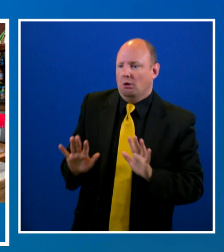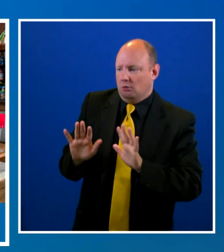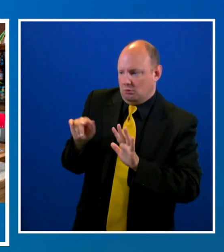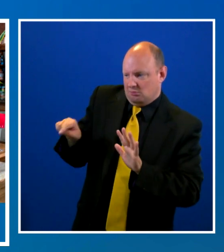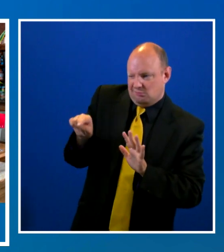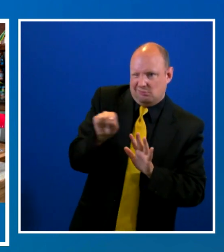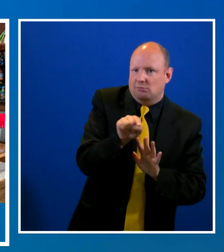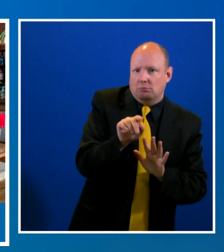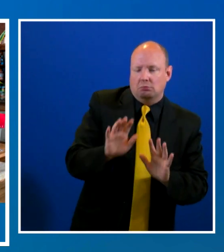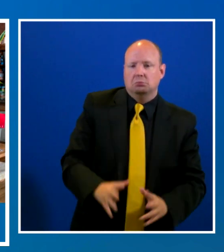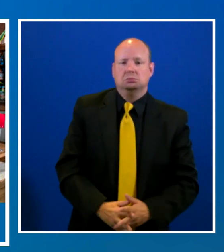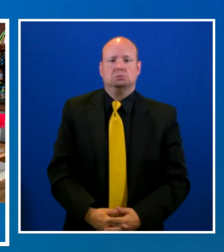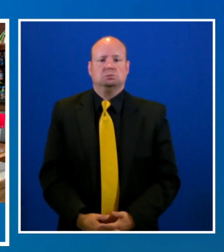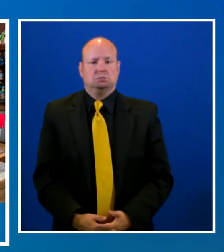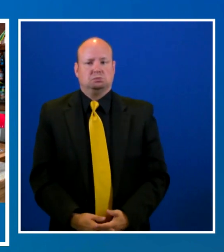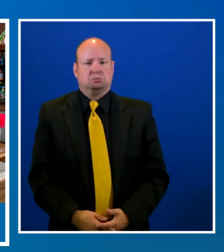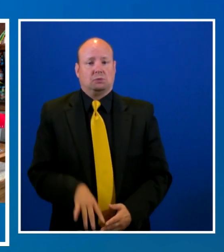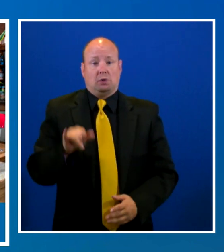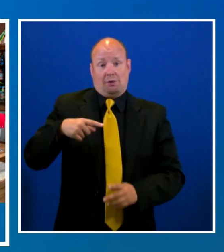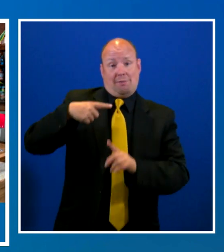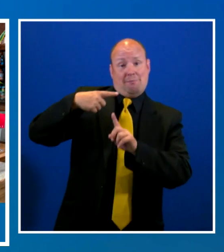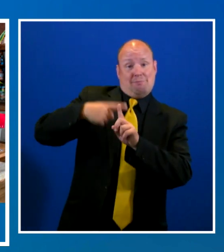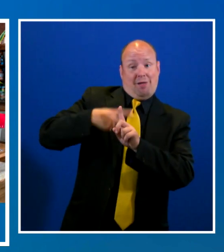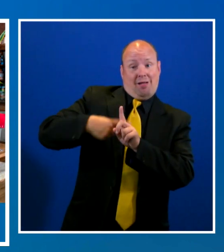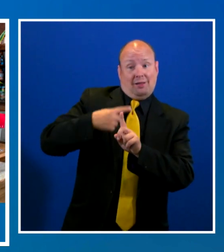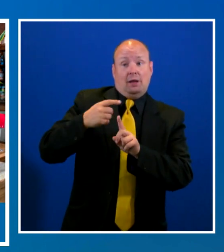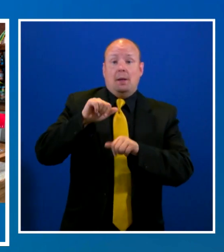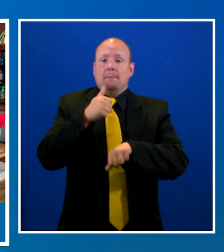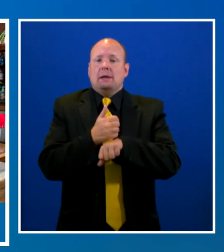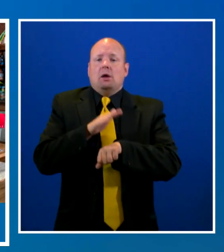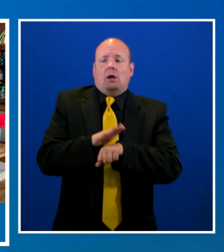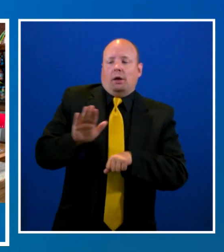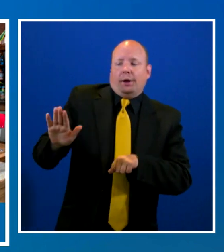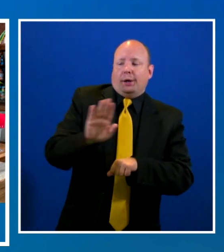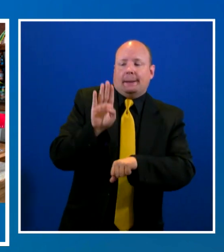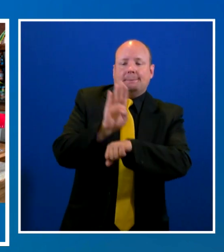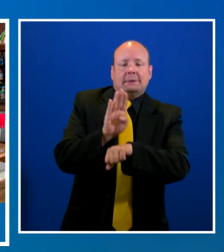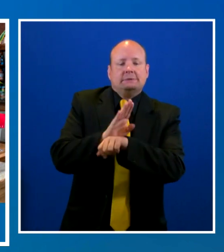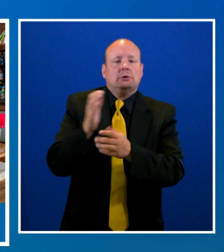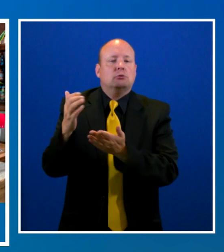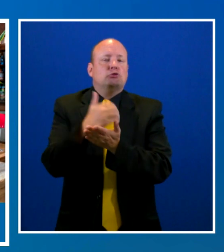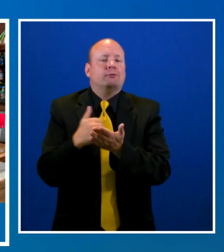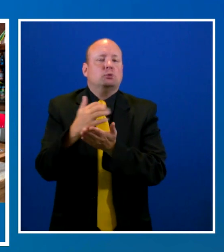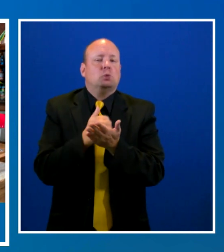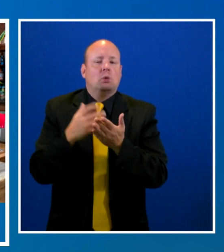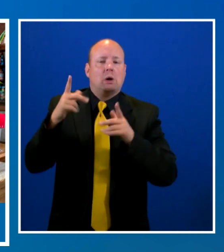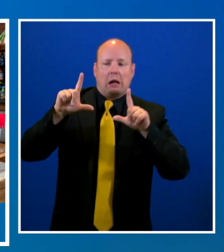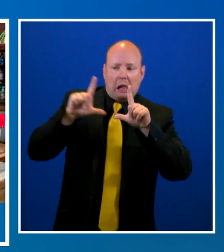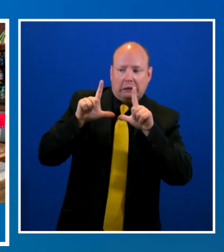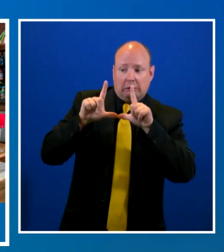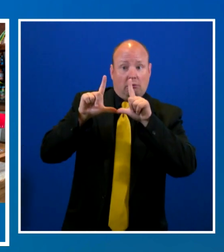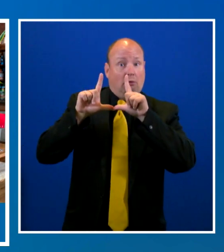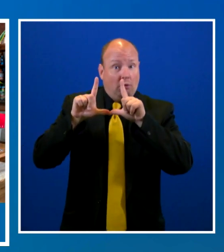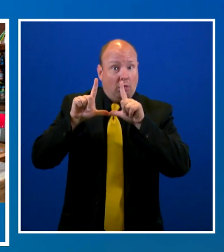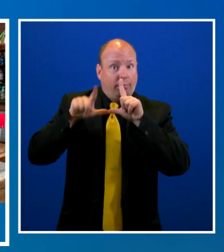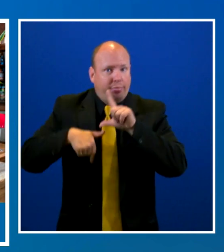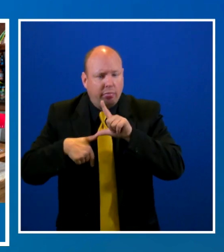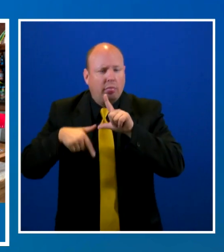month based on their city business license expiration dates, we have mailed notices about the surcharge refund